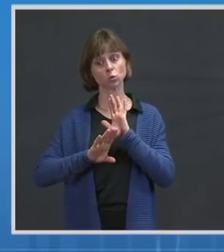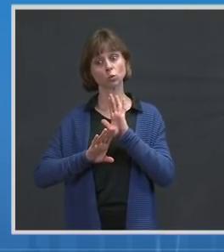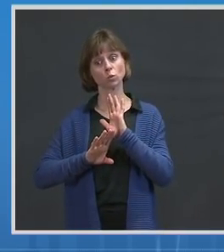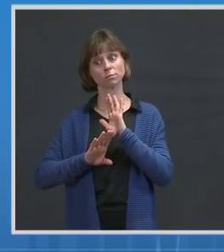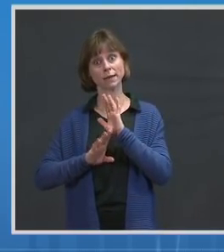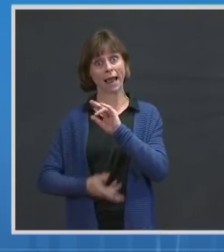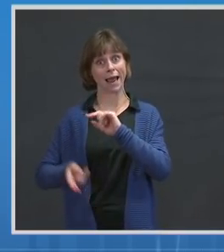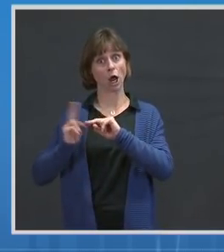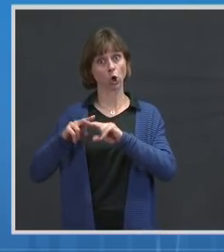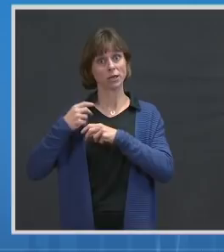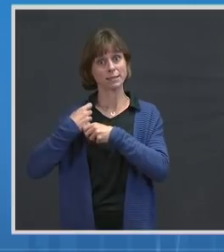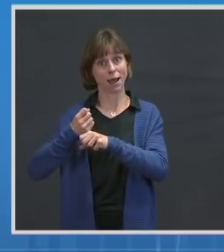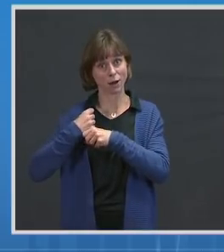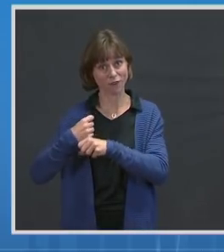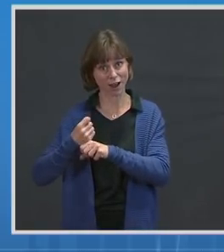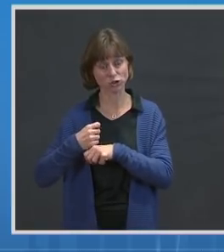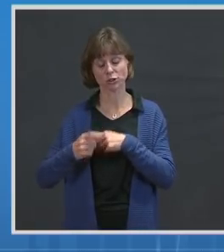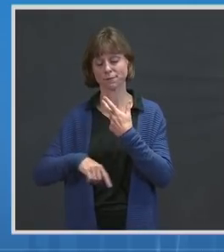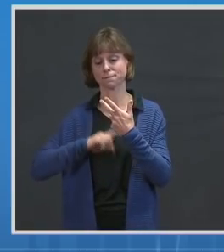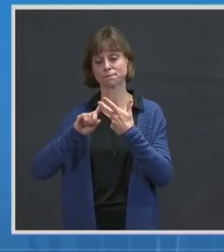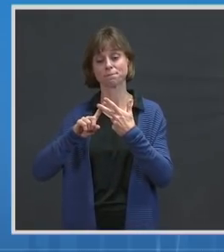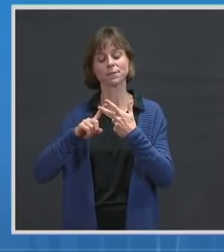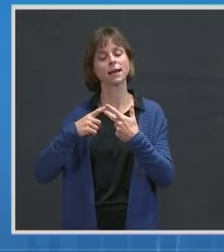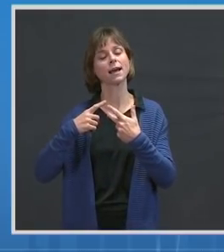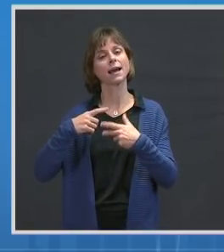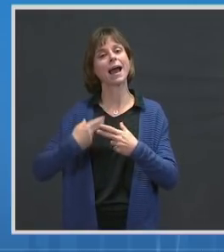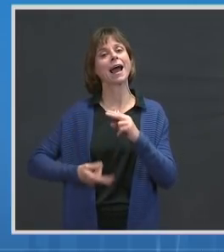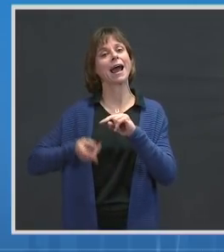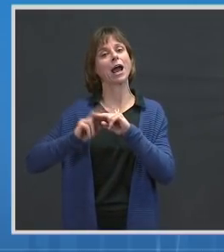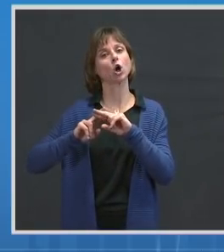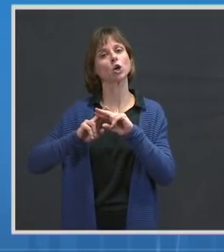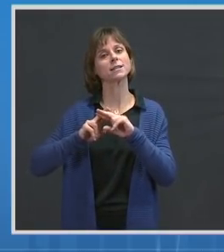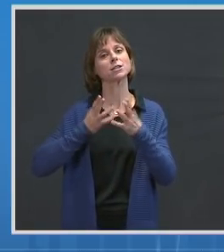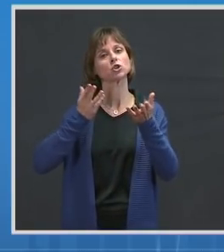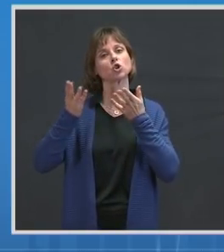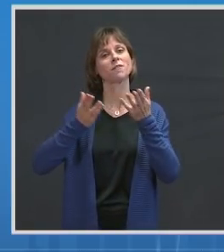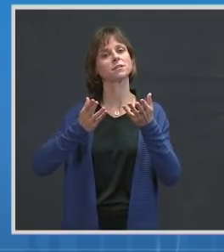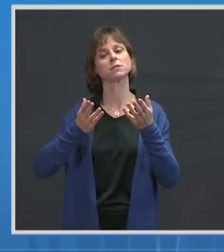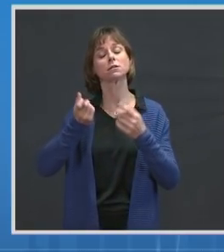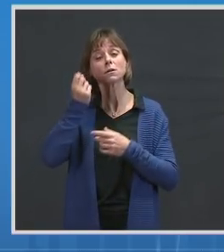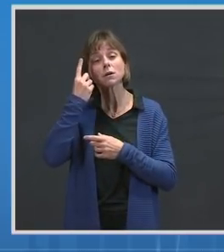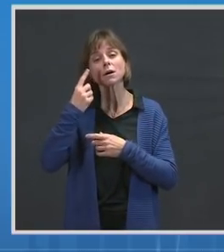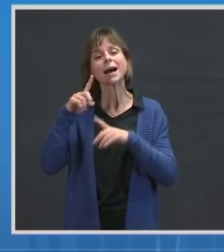but the testing services that make sure that testing isn't just a product, but it's actually a service.